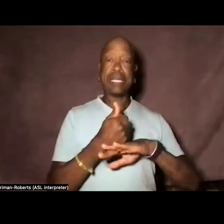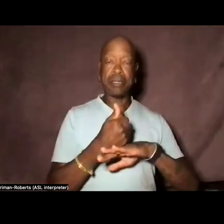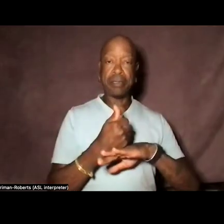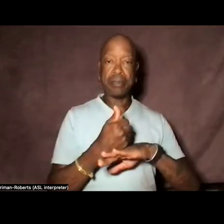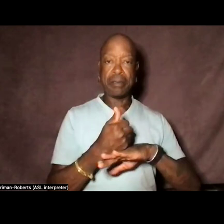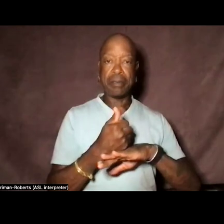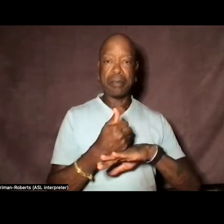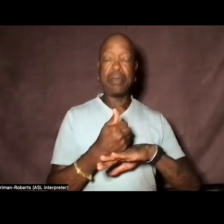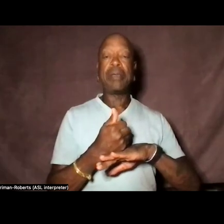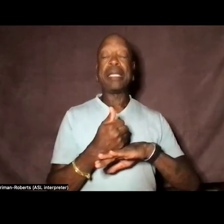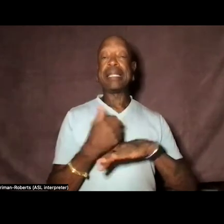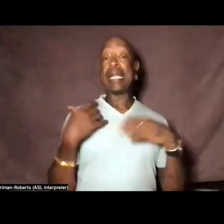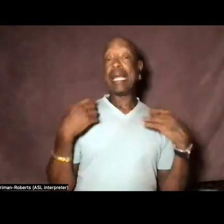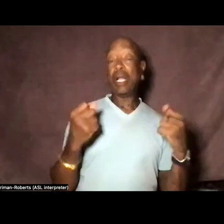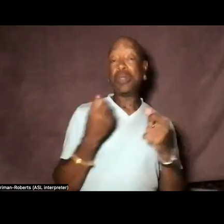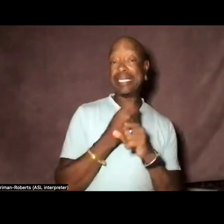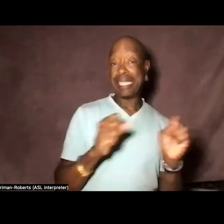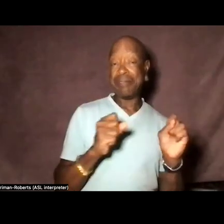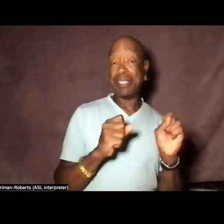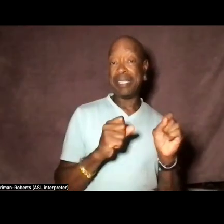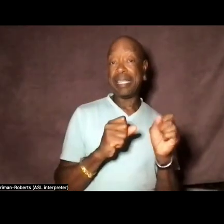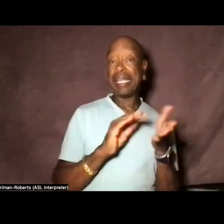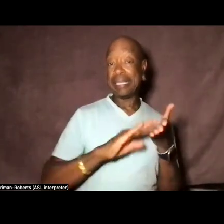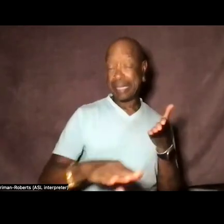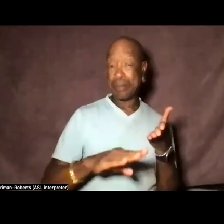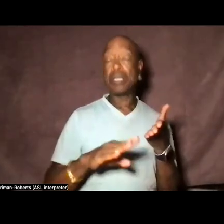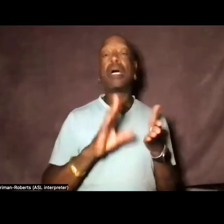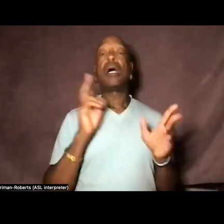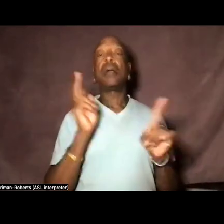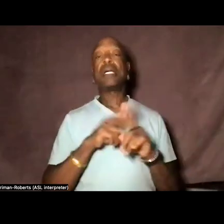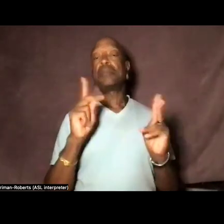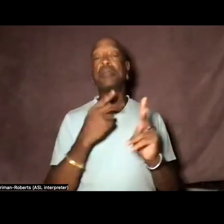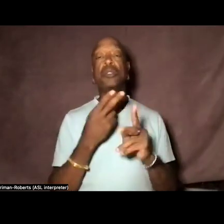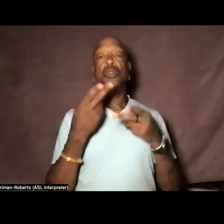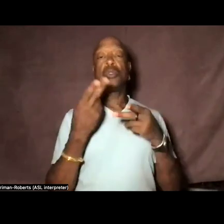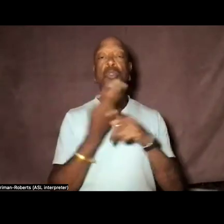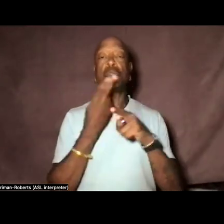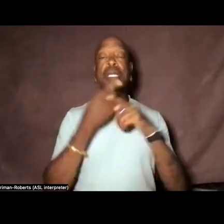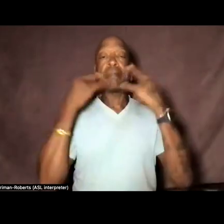exemption in this law applies only to people wearing masks to protect their own health and